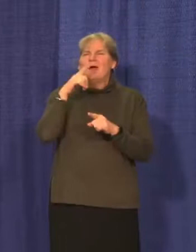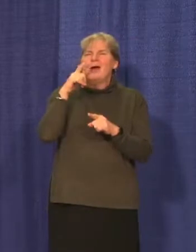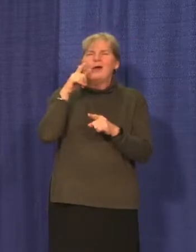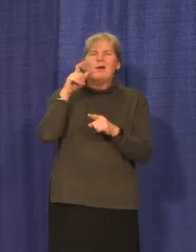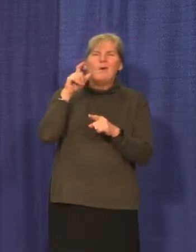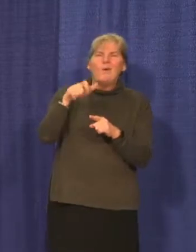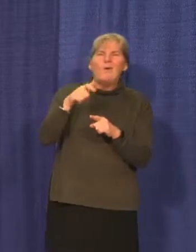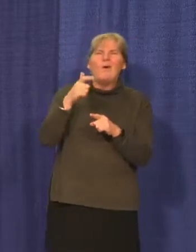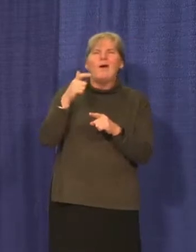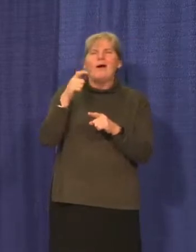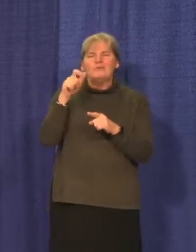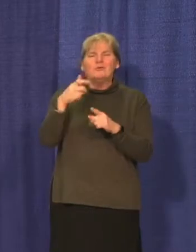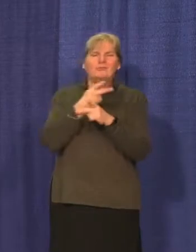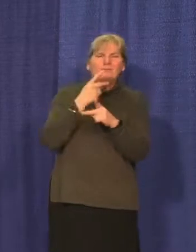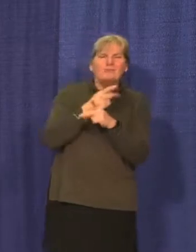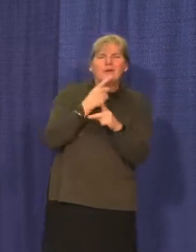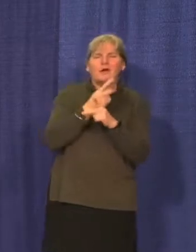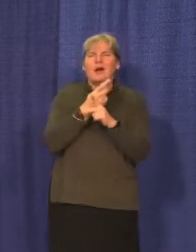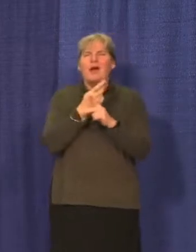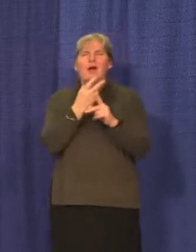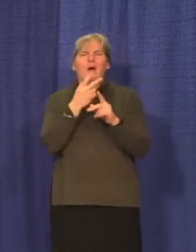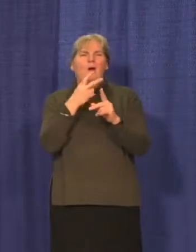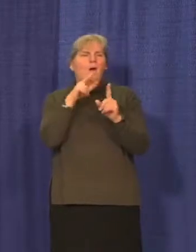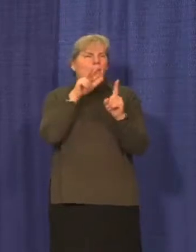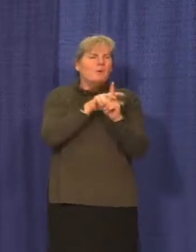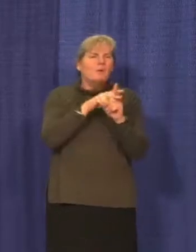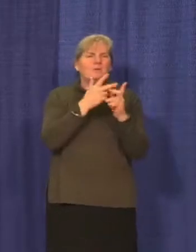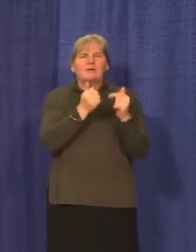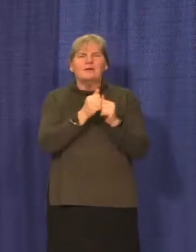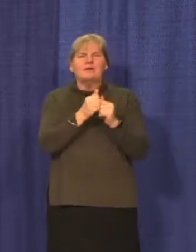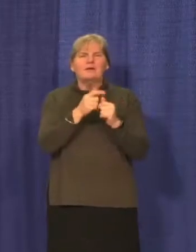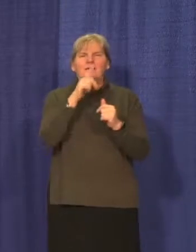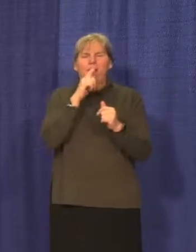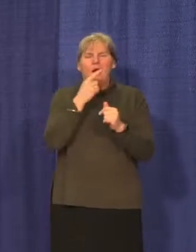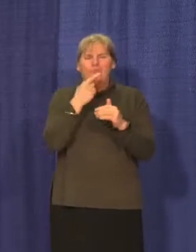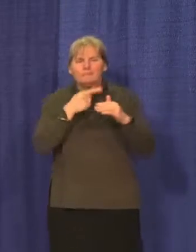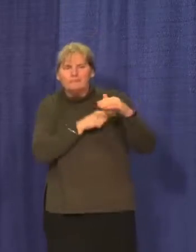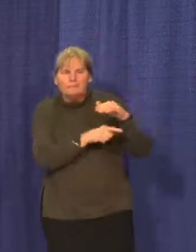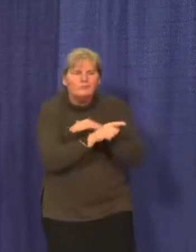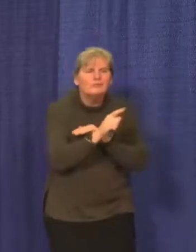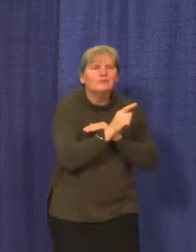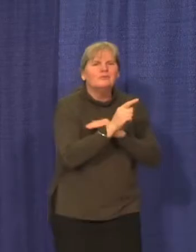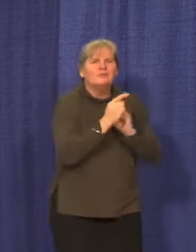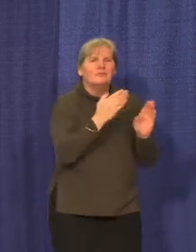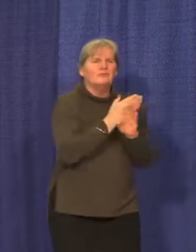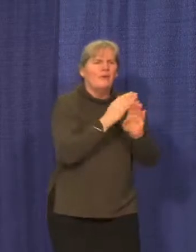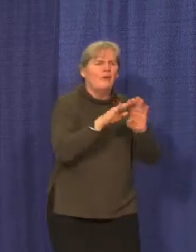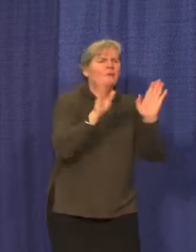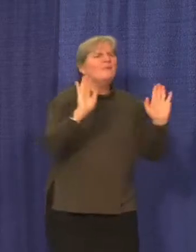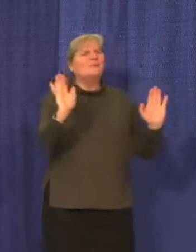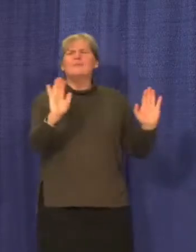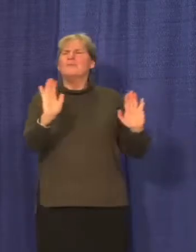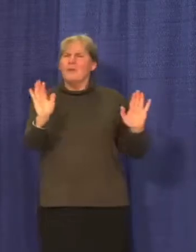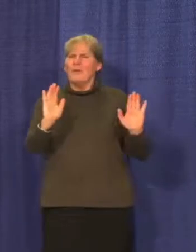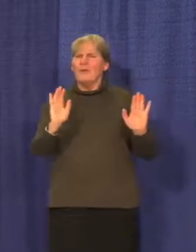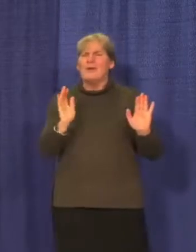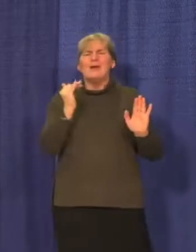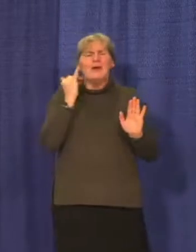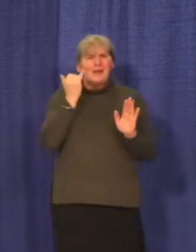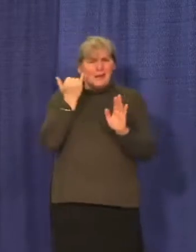figure out who is in line there with online bookings. There is no need to try to sneak in before a mask clinic opens.